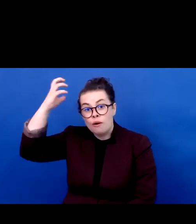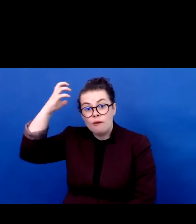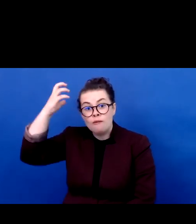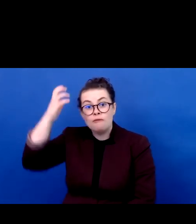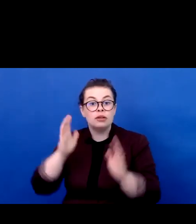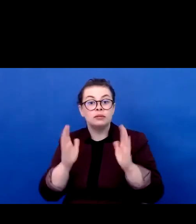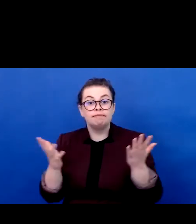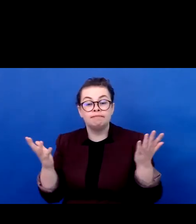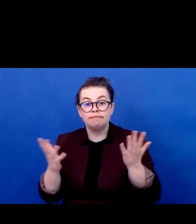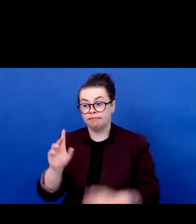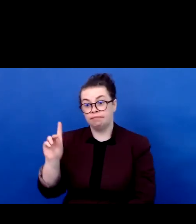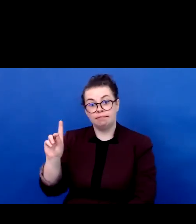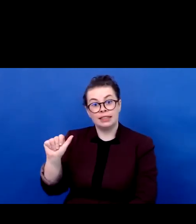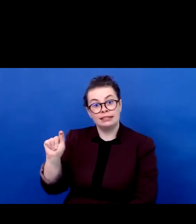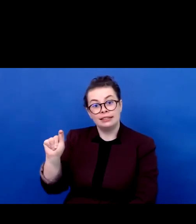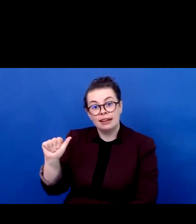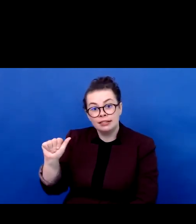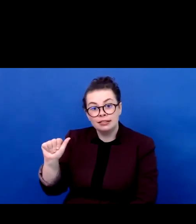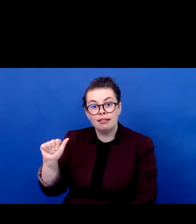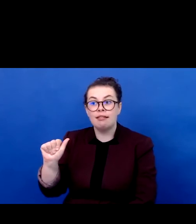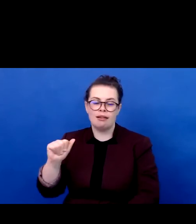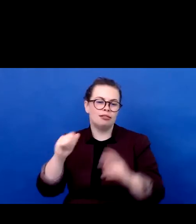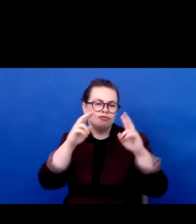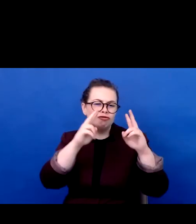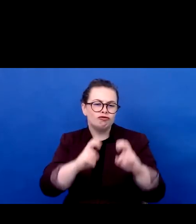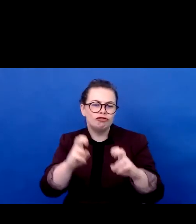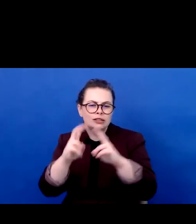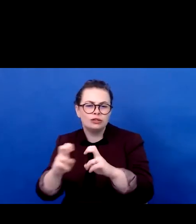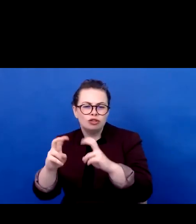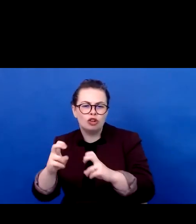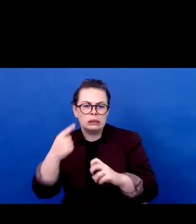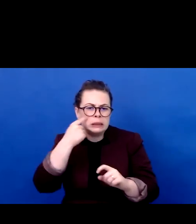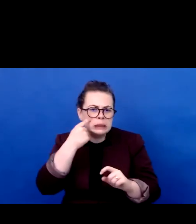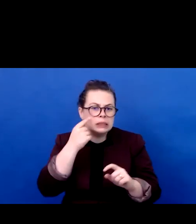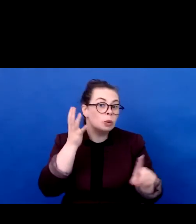disability women with disability children with disabilities that face a gender based violence